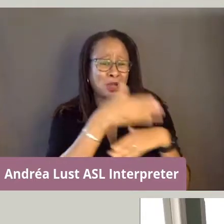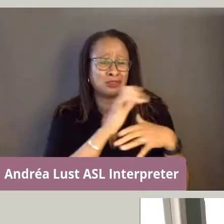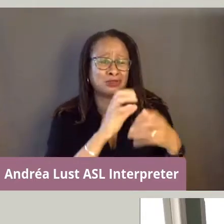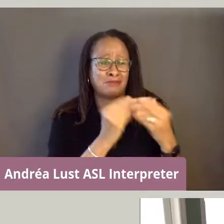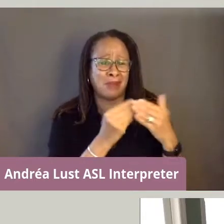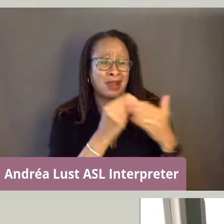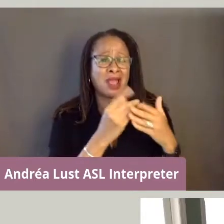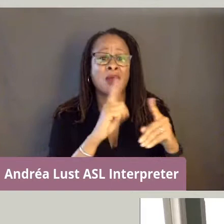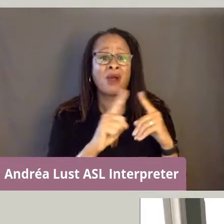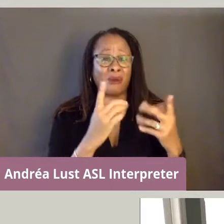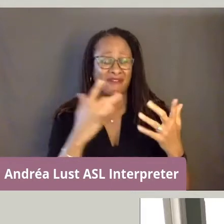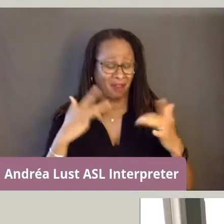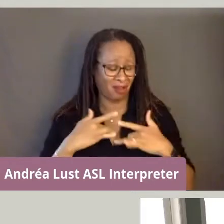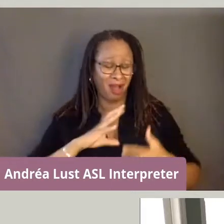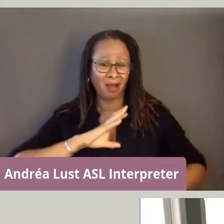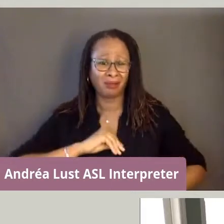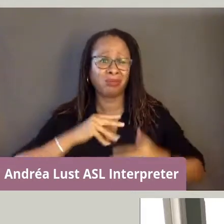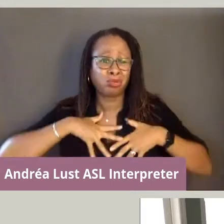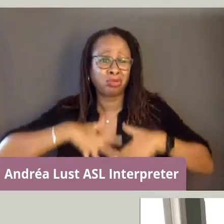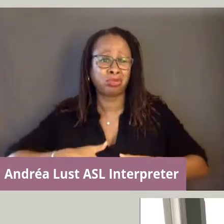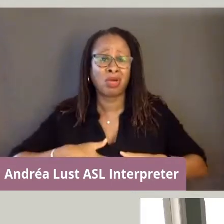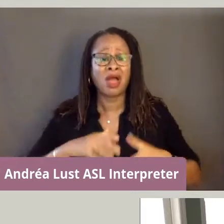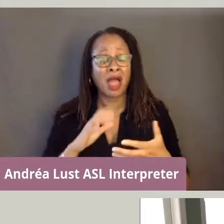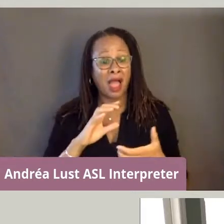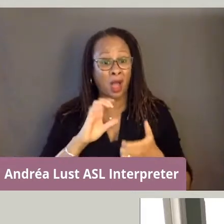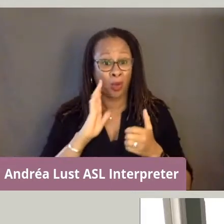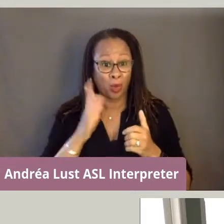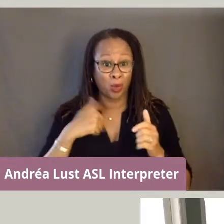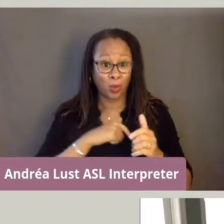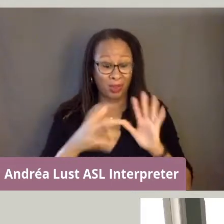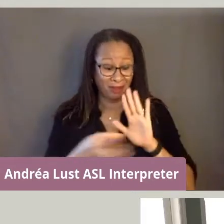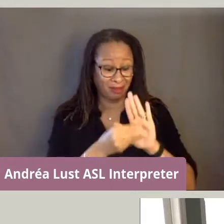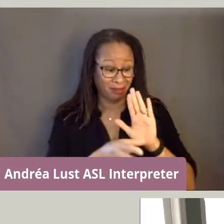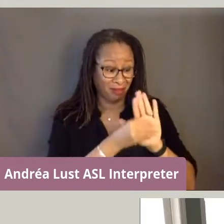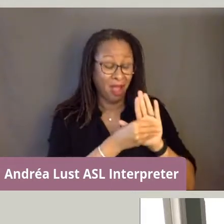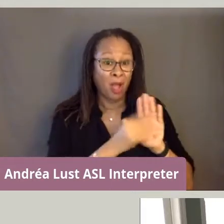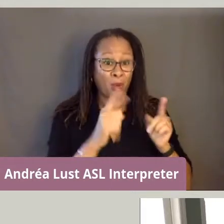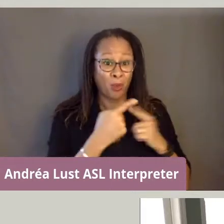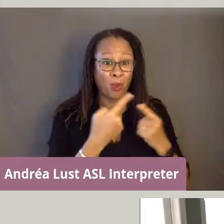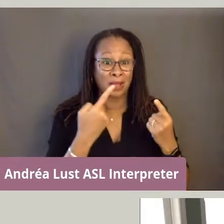will we replicate how the industry treats us when we make our films?